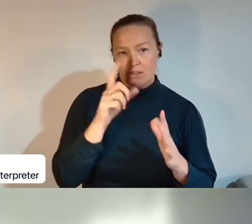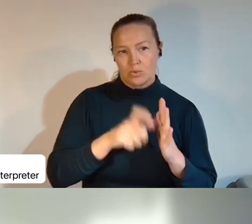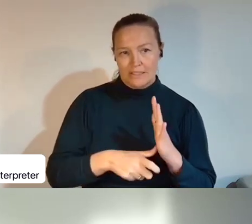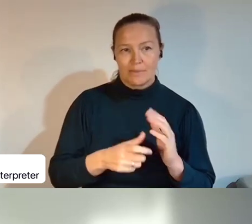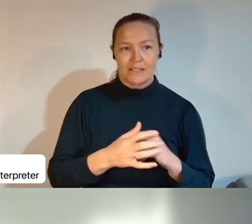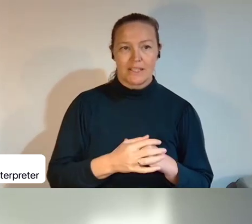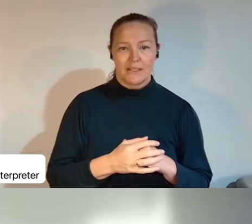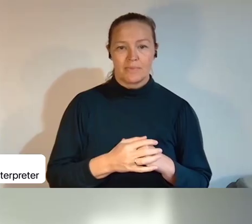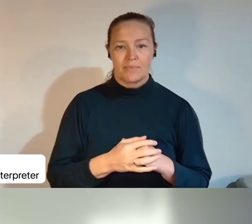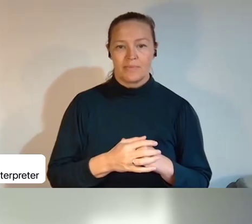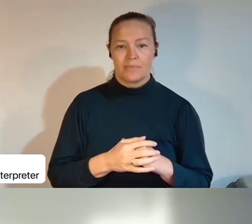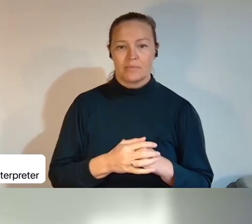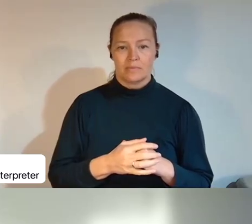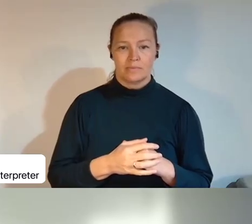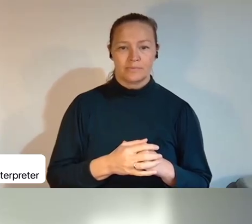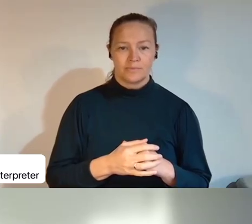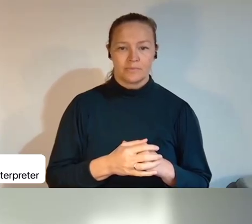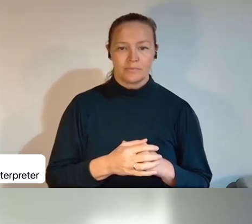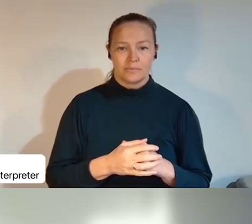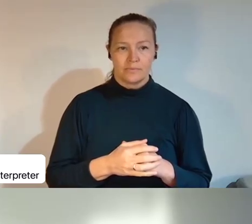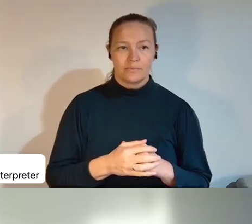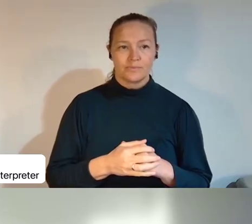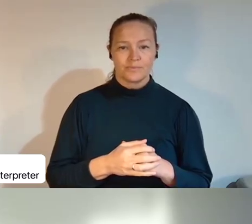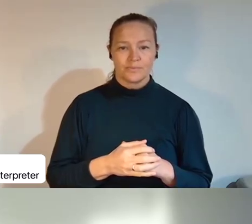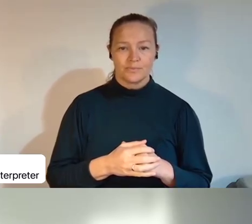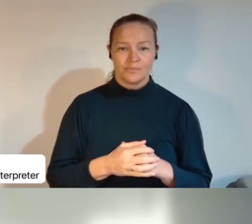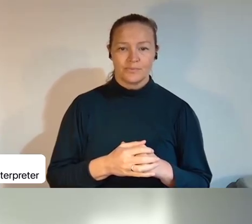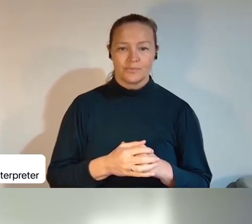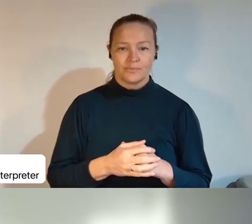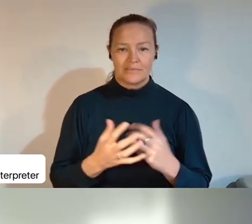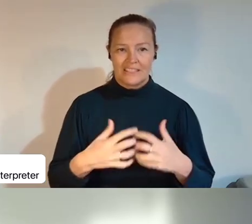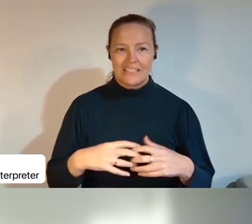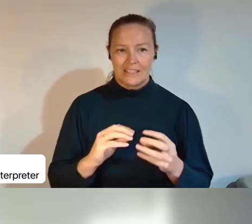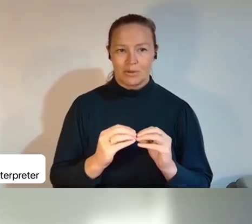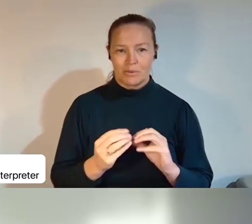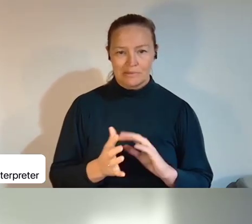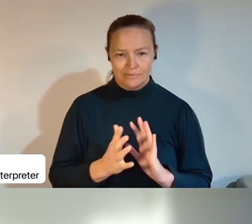Just let me move this over here. Hang on I've got a little technical thing. David is going to